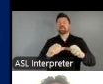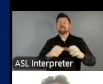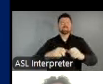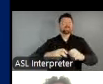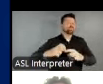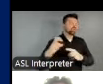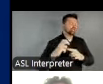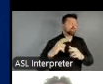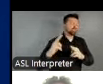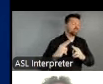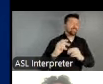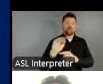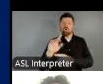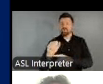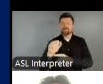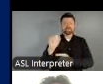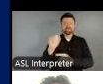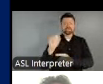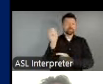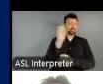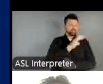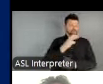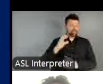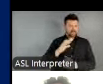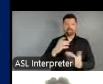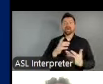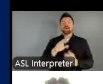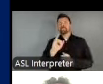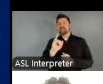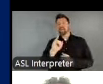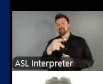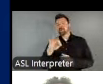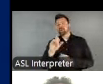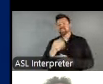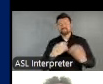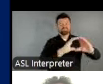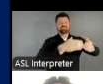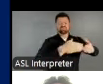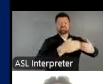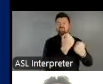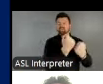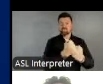and worked to garner robust bipartisan support. We've also expanded our view of who should be,